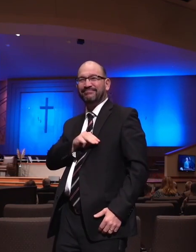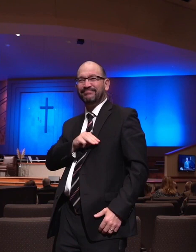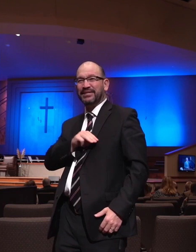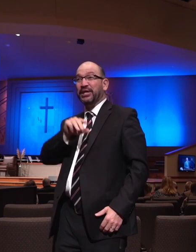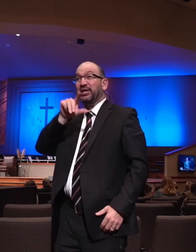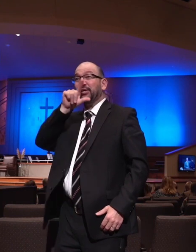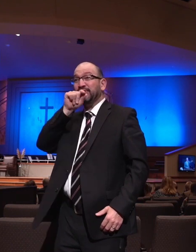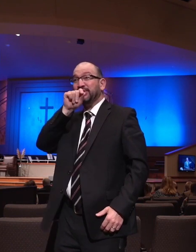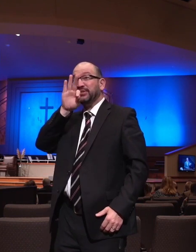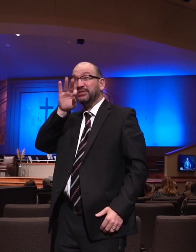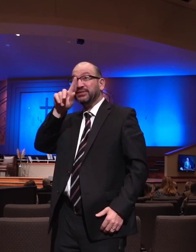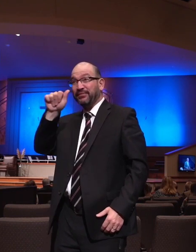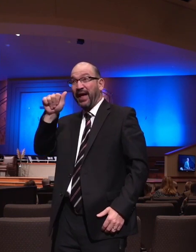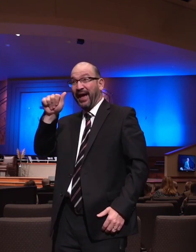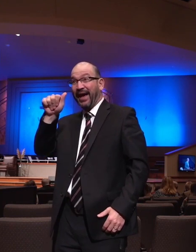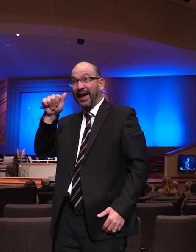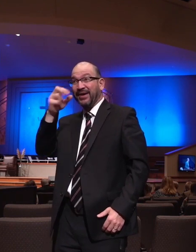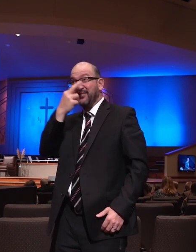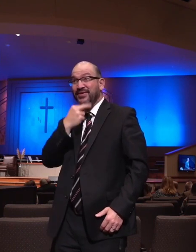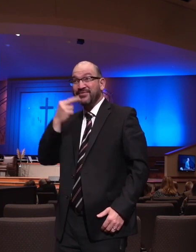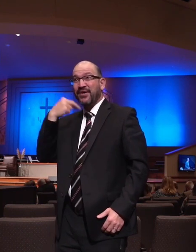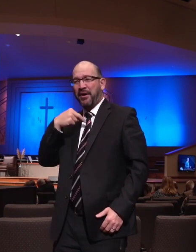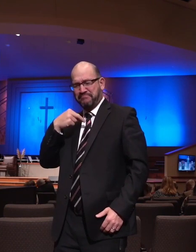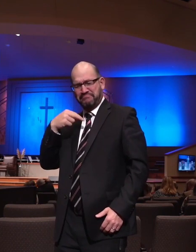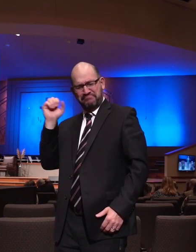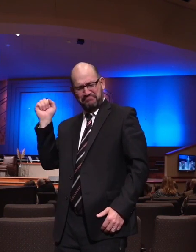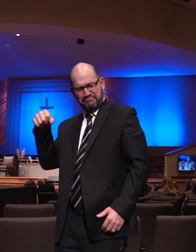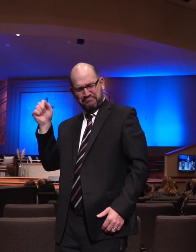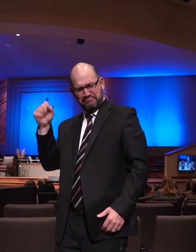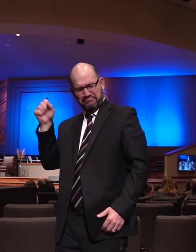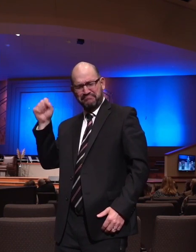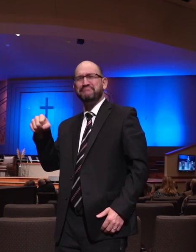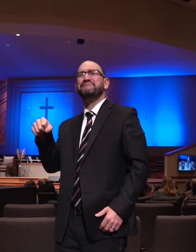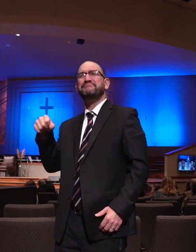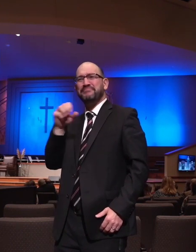field there Brother Schettler amen I think we'll go visit Chick-fil-A a lot I don't